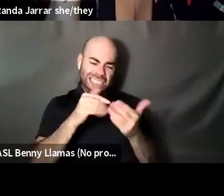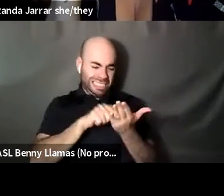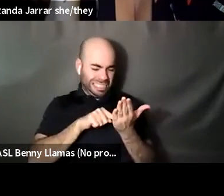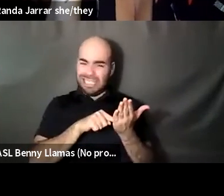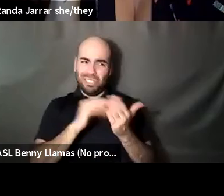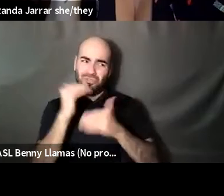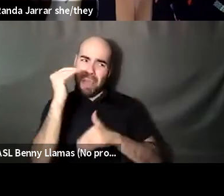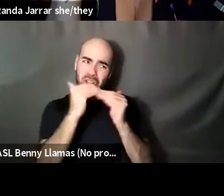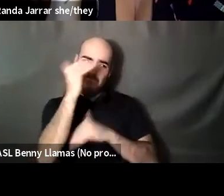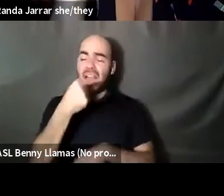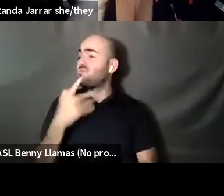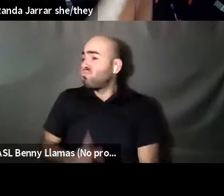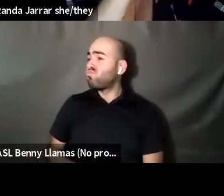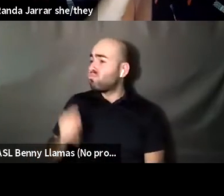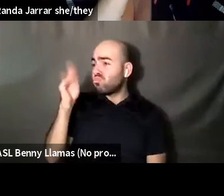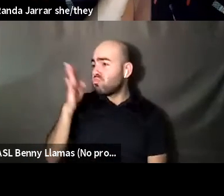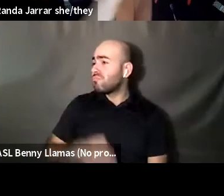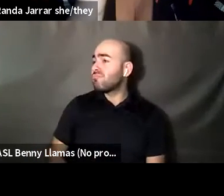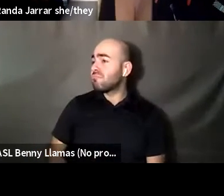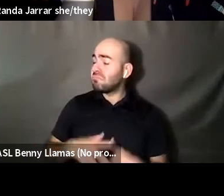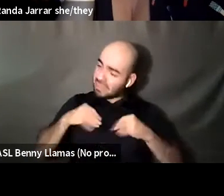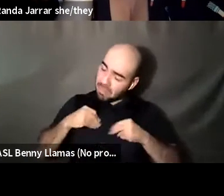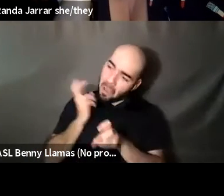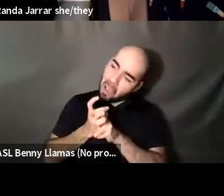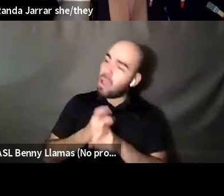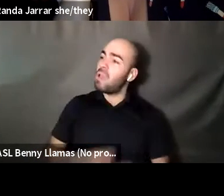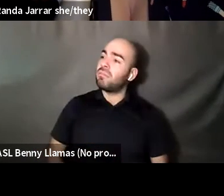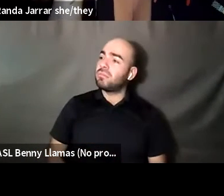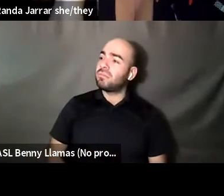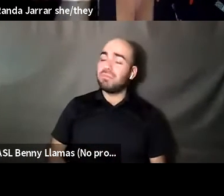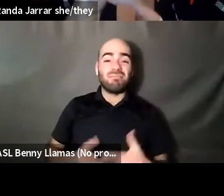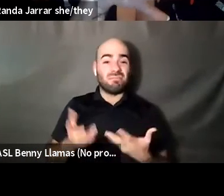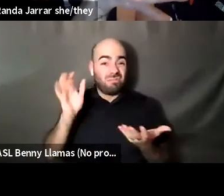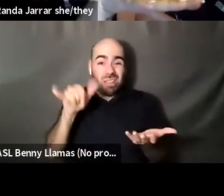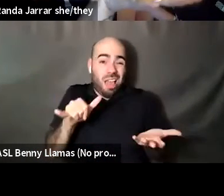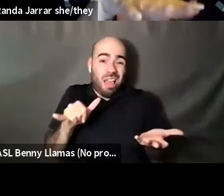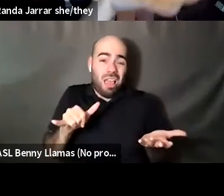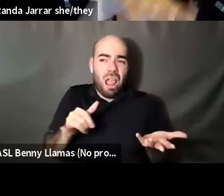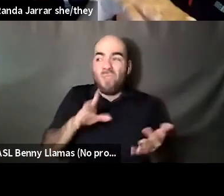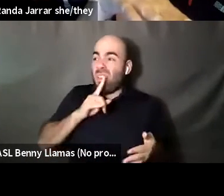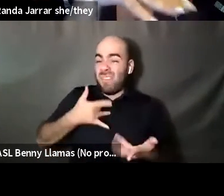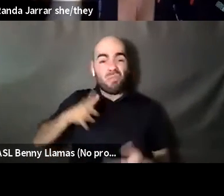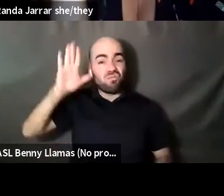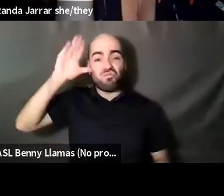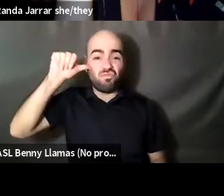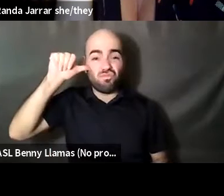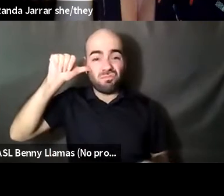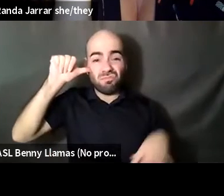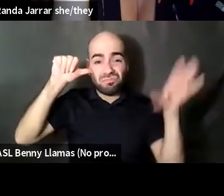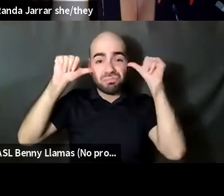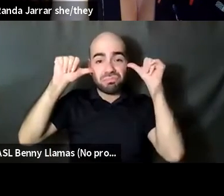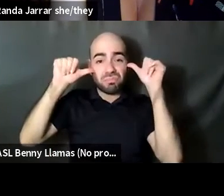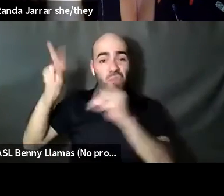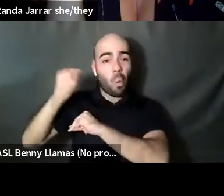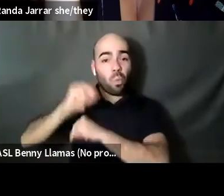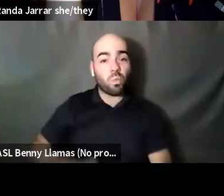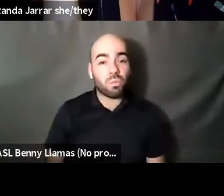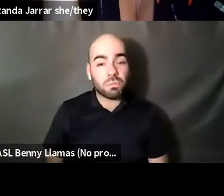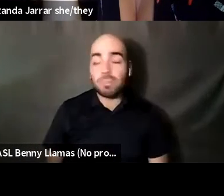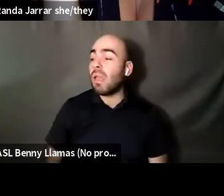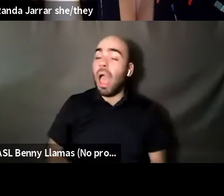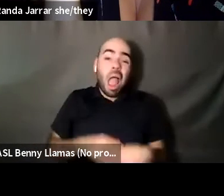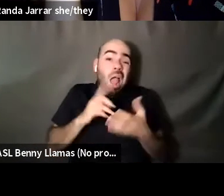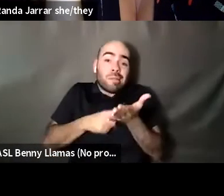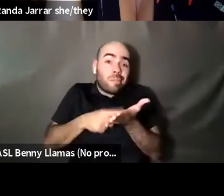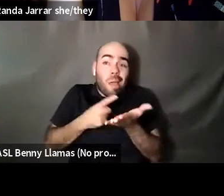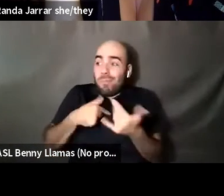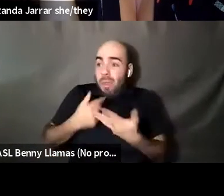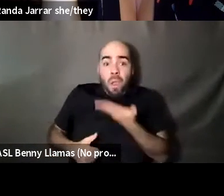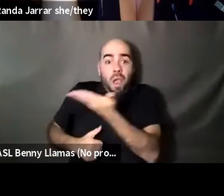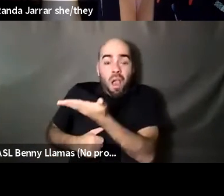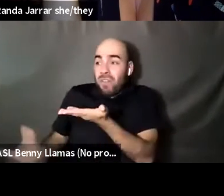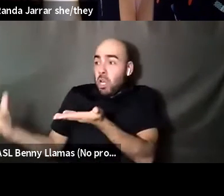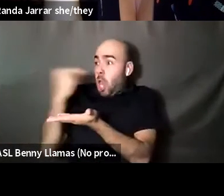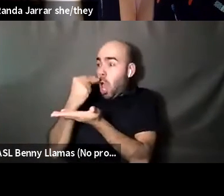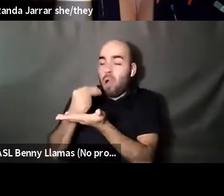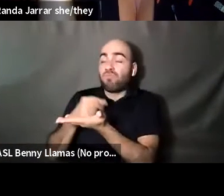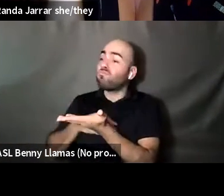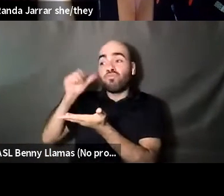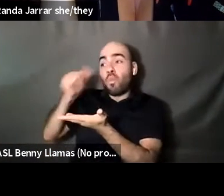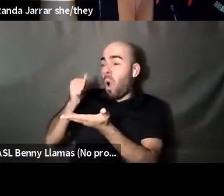Randa Jarrar she/they: That's not gonna happen. Um, so yeah, just kind of holding your ground and saying, no, but also knowing that sometimes people will kill your piece I had Zora magazine kill the peace of mind and that's fine.